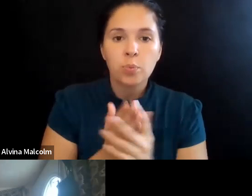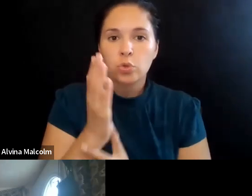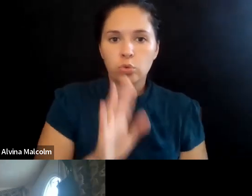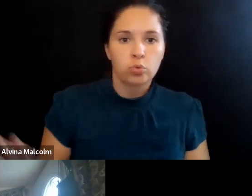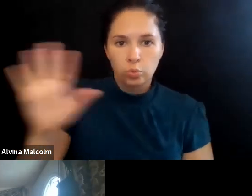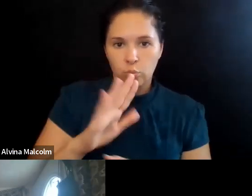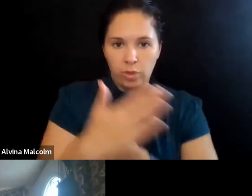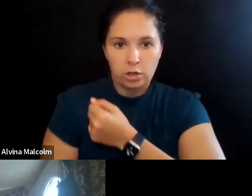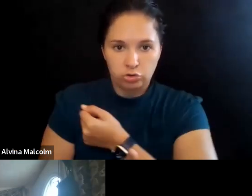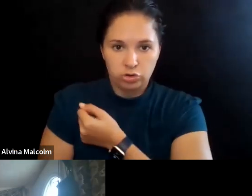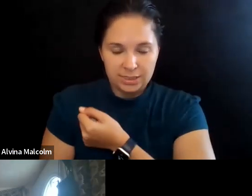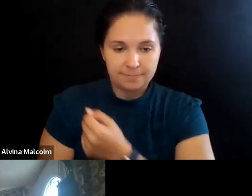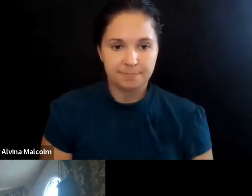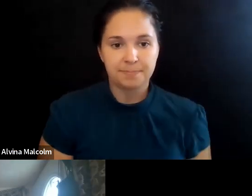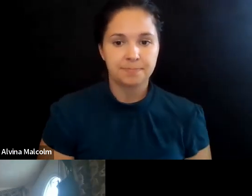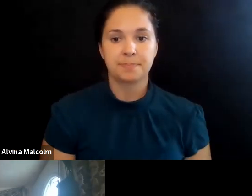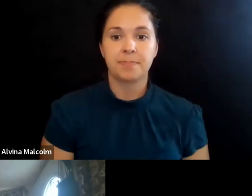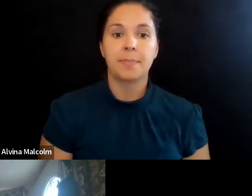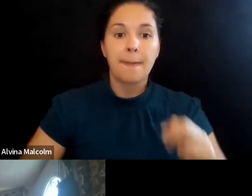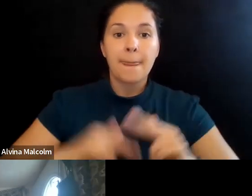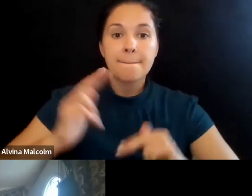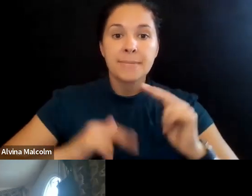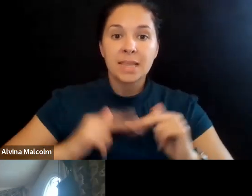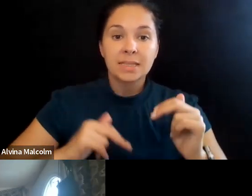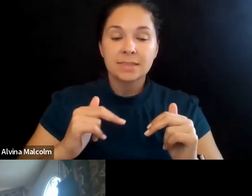disability and disaster training